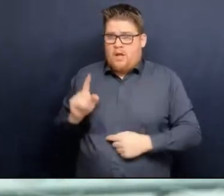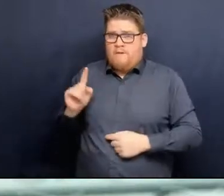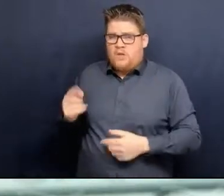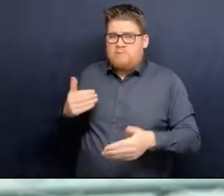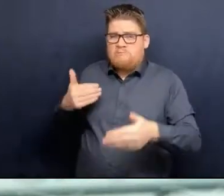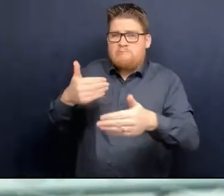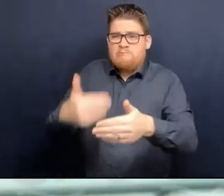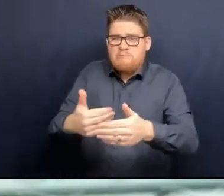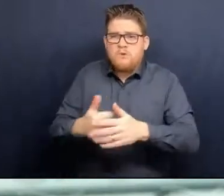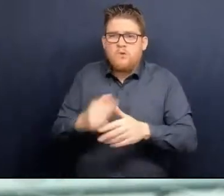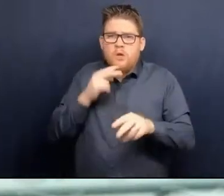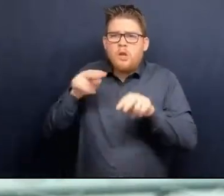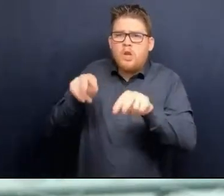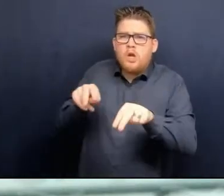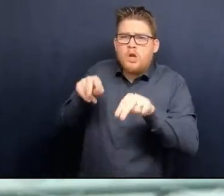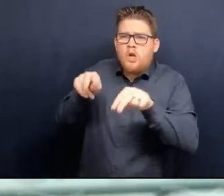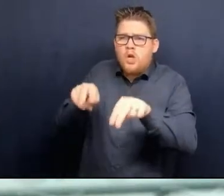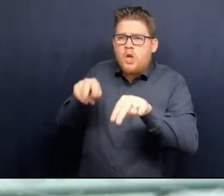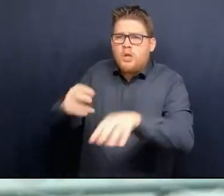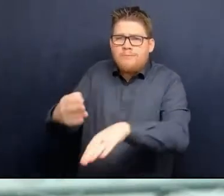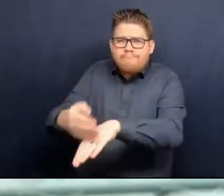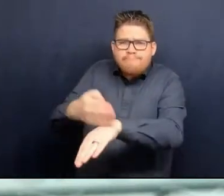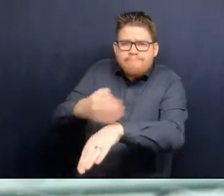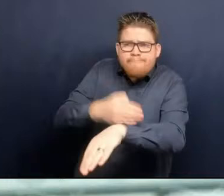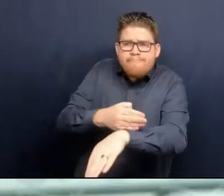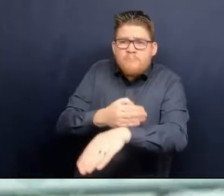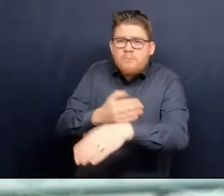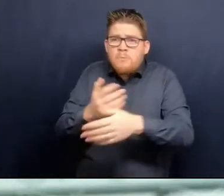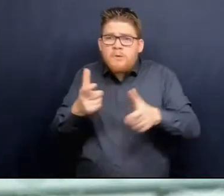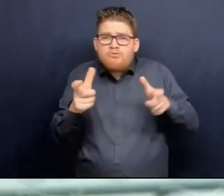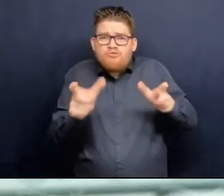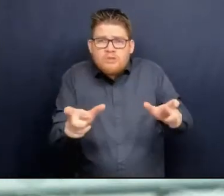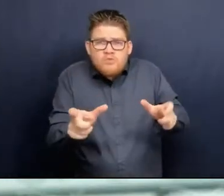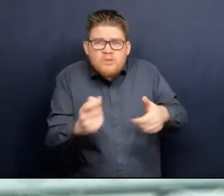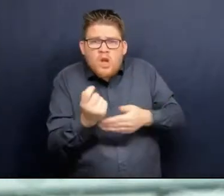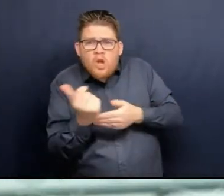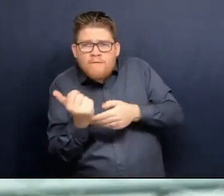looking at additional precautions and what we if we're in a better place to be able to